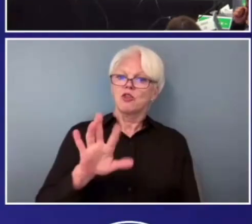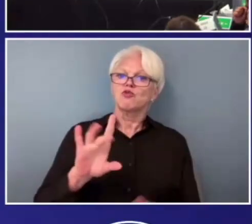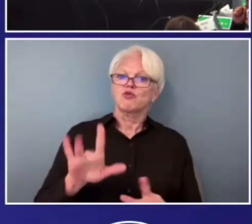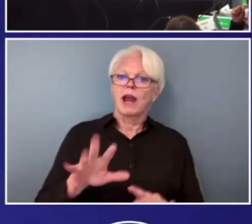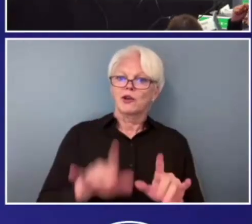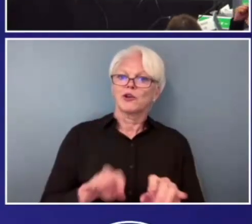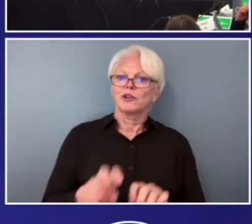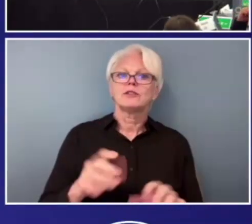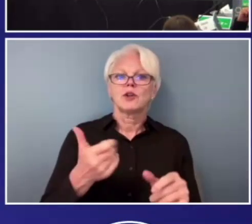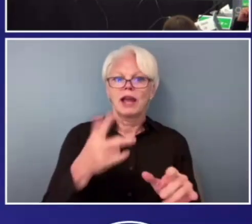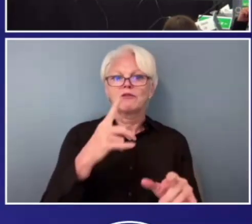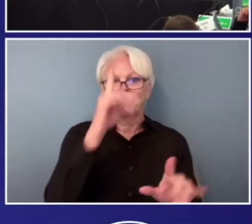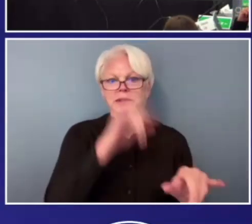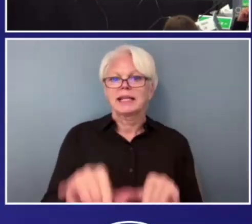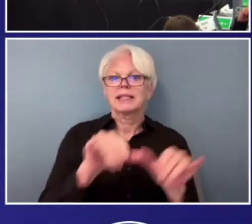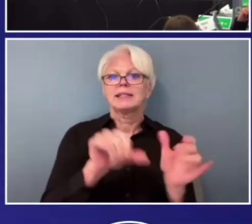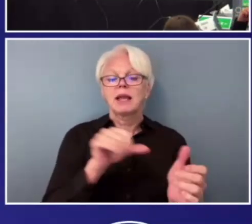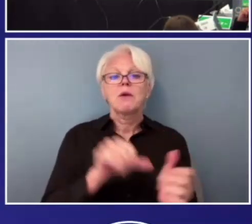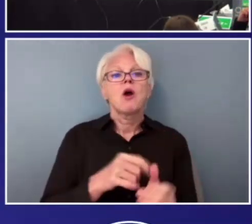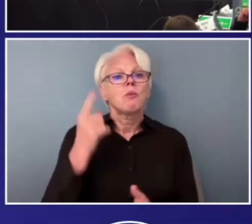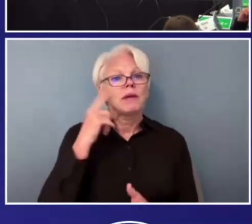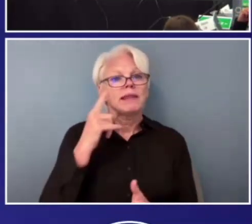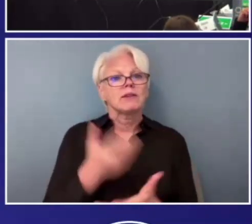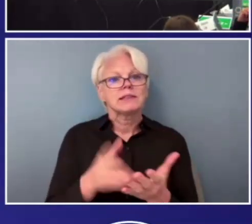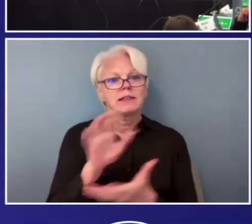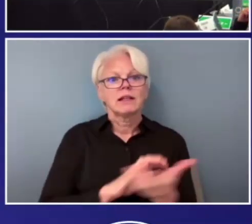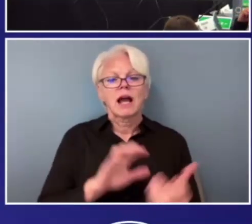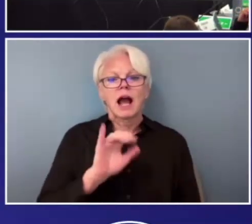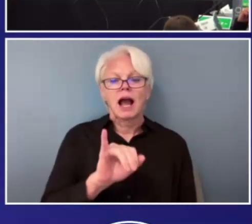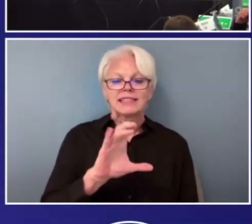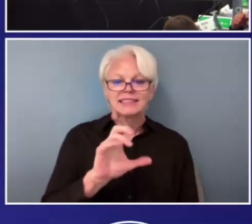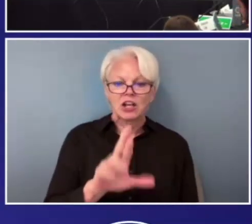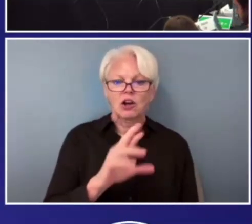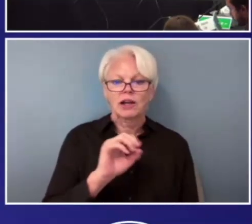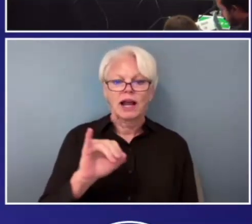We think there's some confusion around ICR and IBR here, so we're kind of hoping to clear that up.